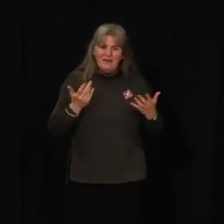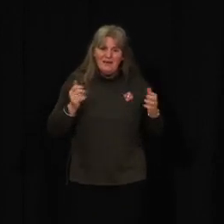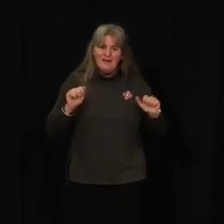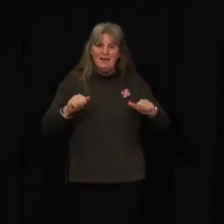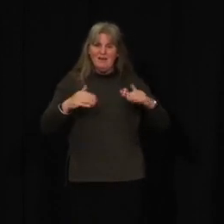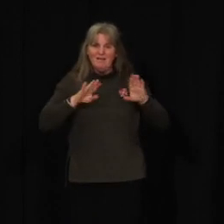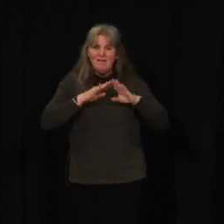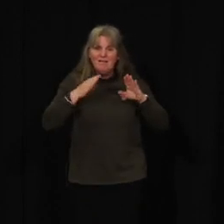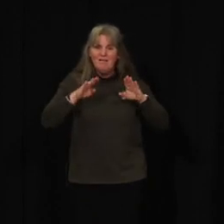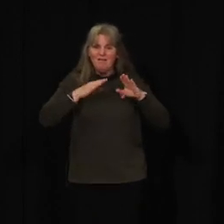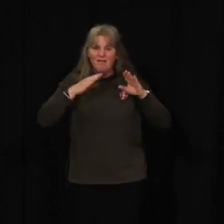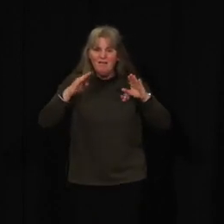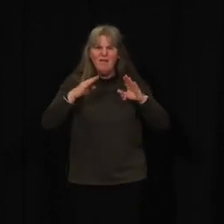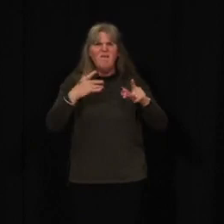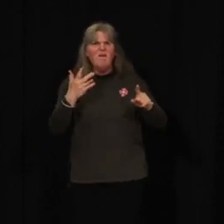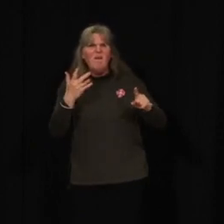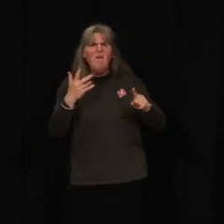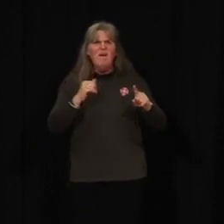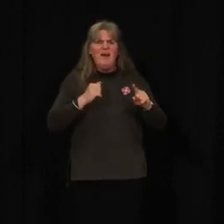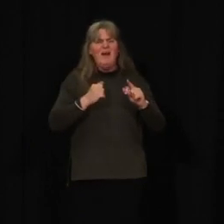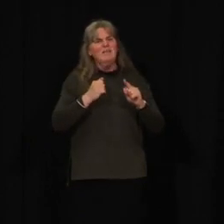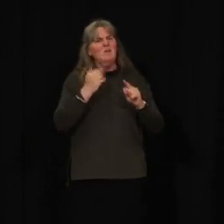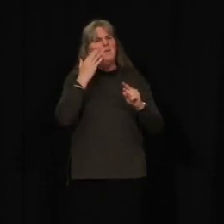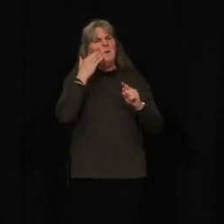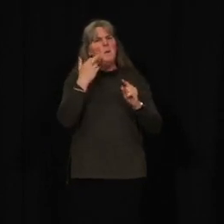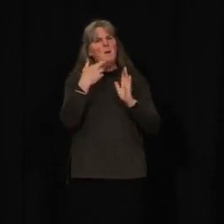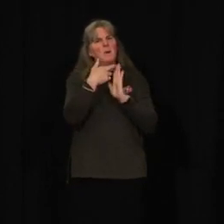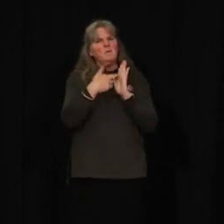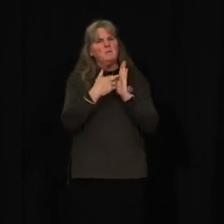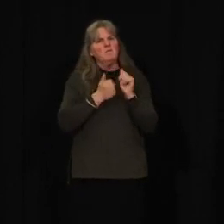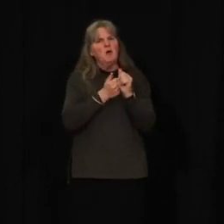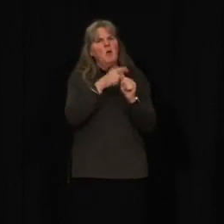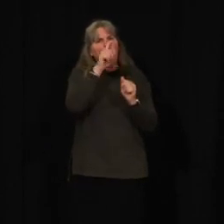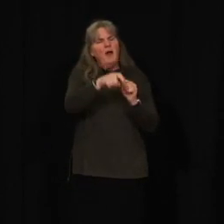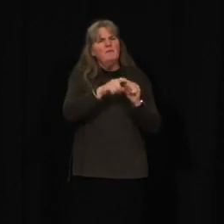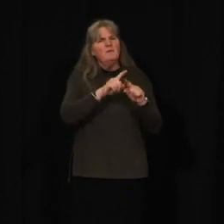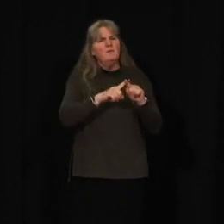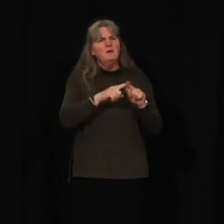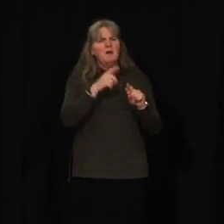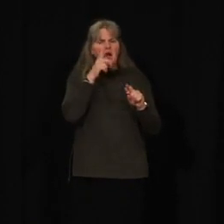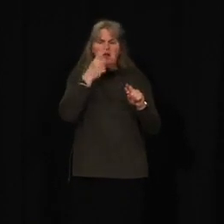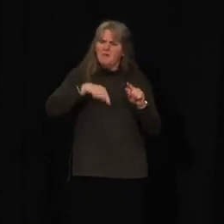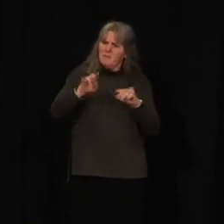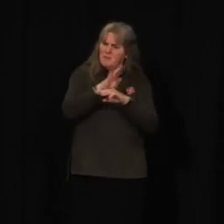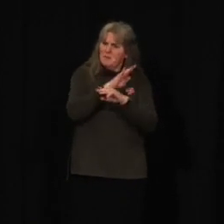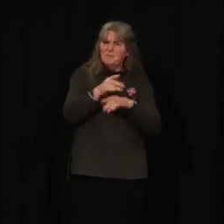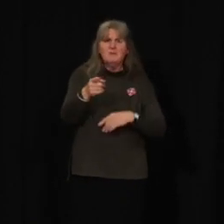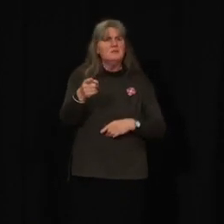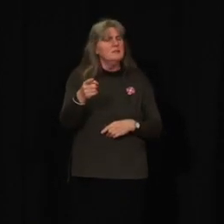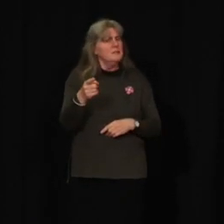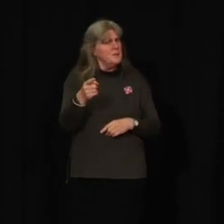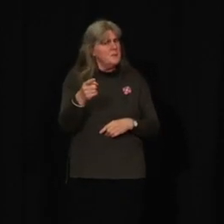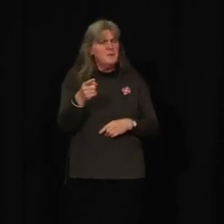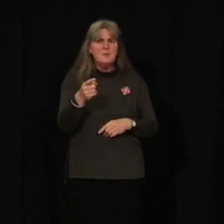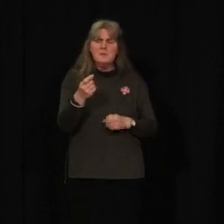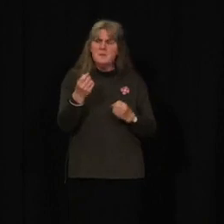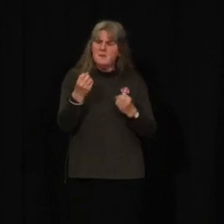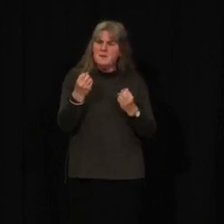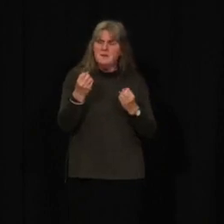reopen and for the expected rules of reopening. But we are hearing they are